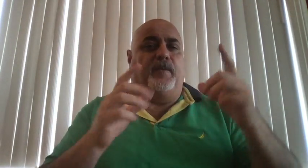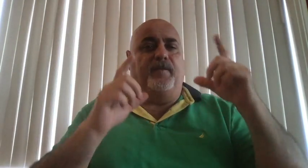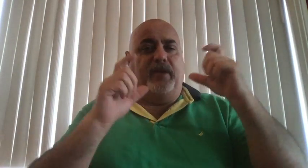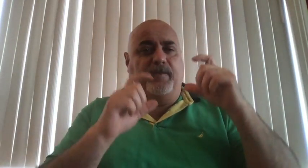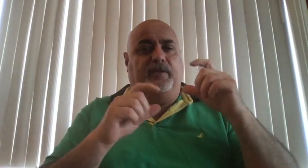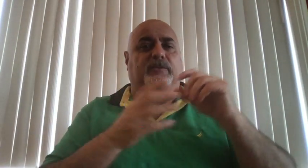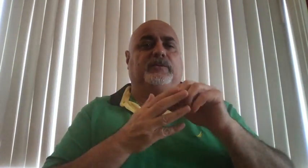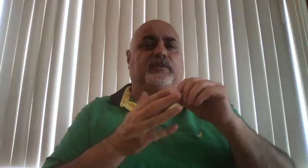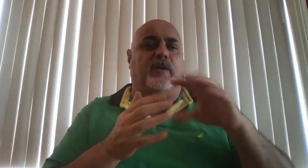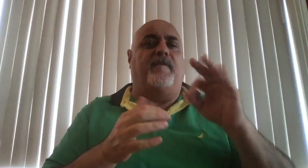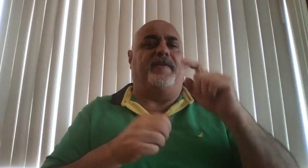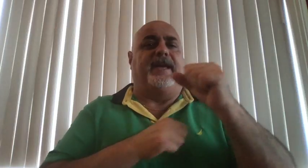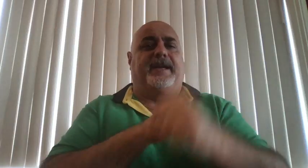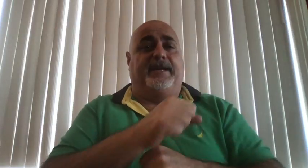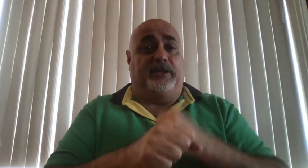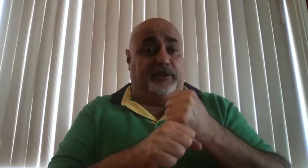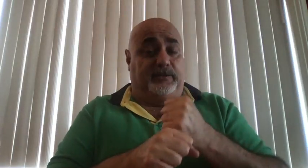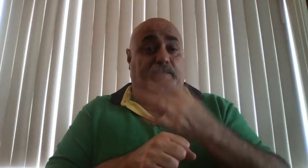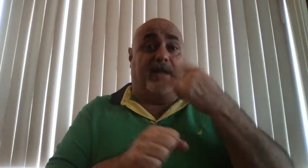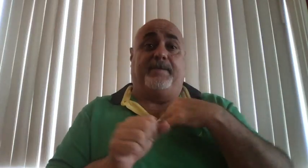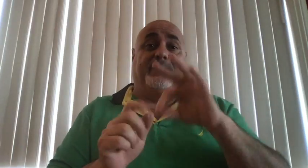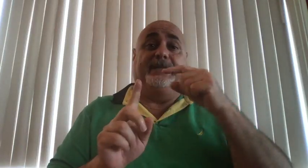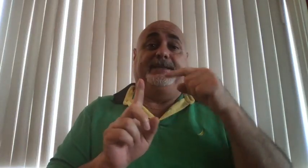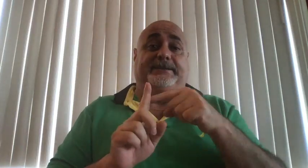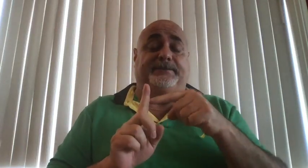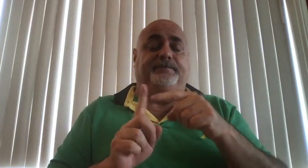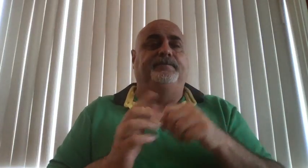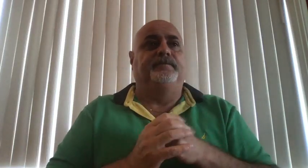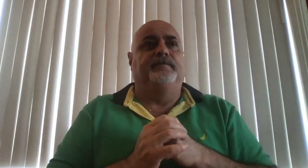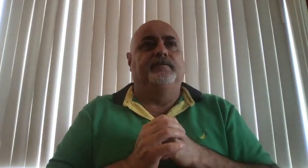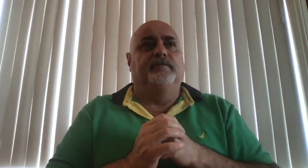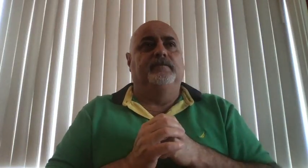Uh, for yearbook photography student of the year, this